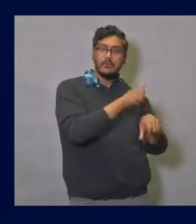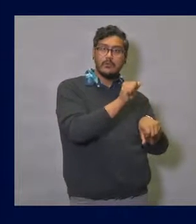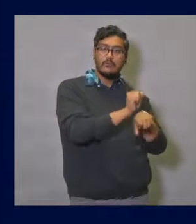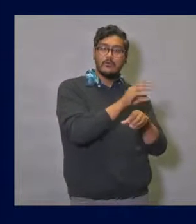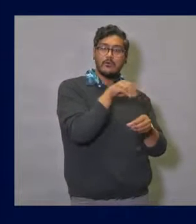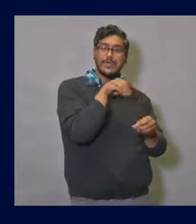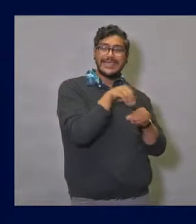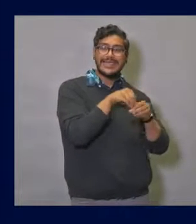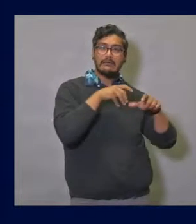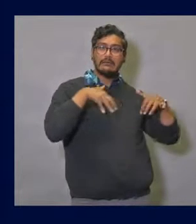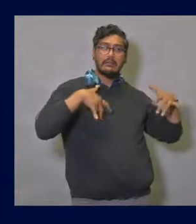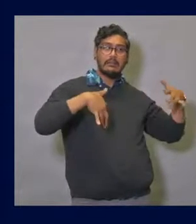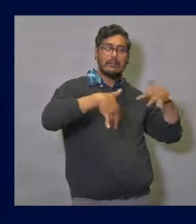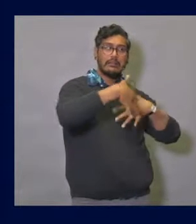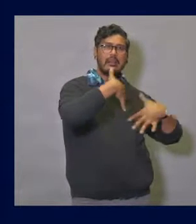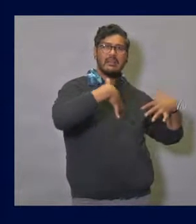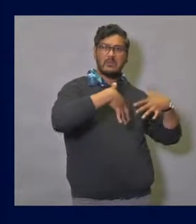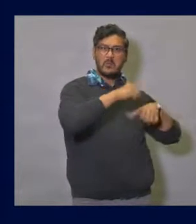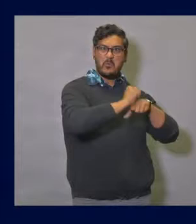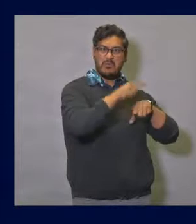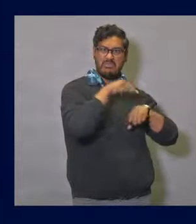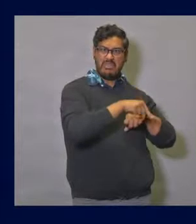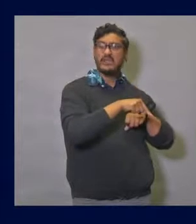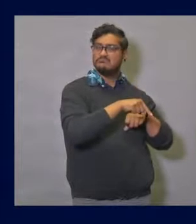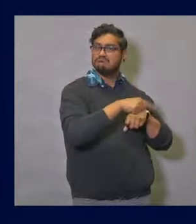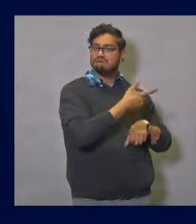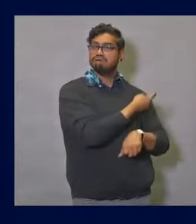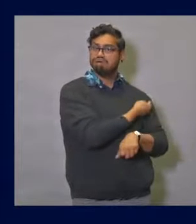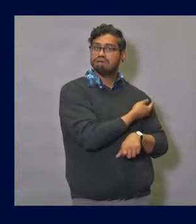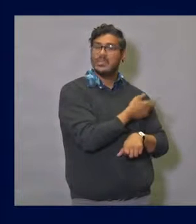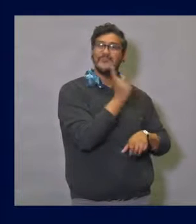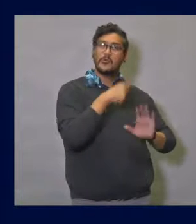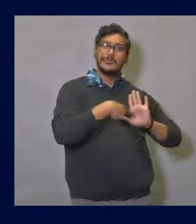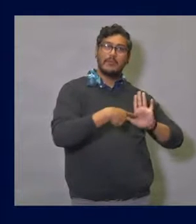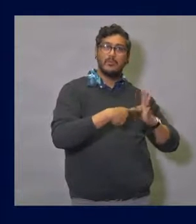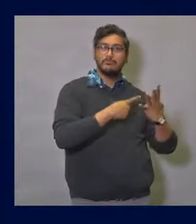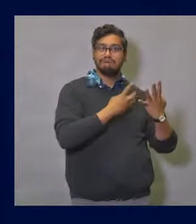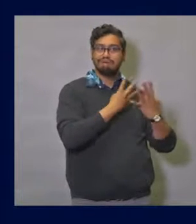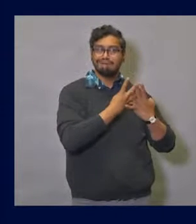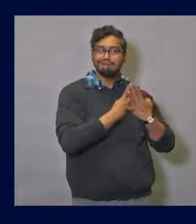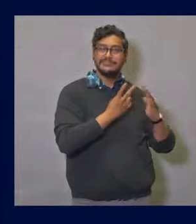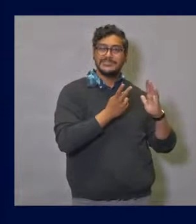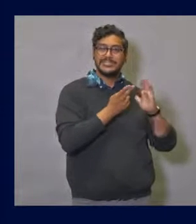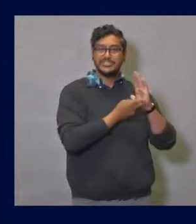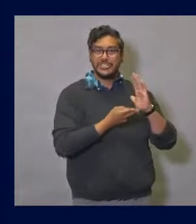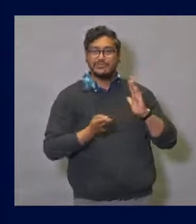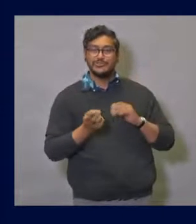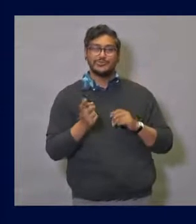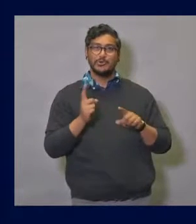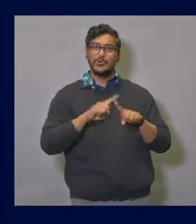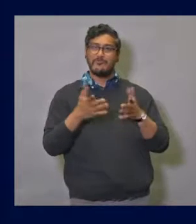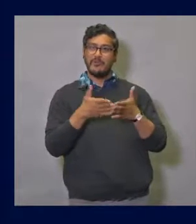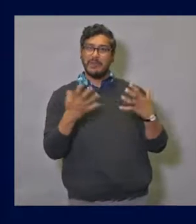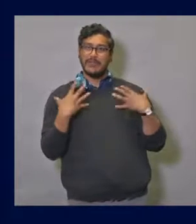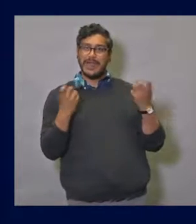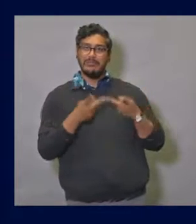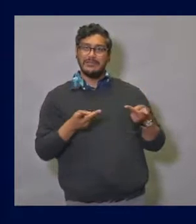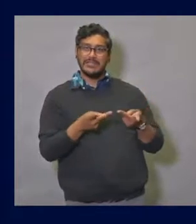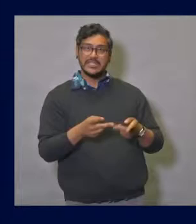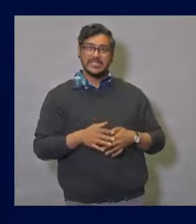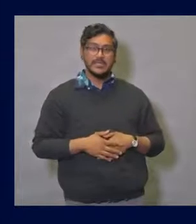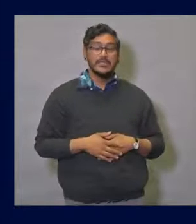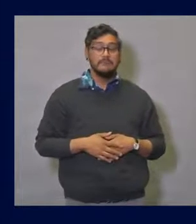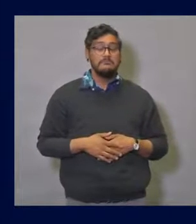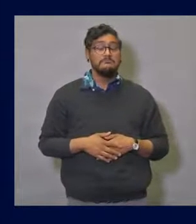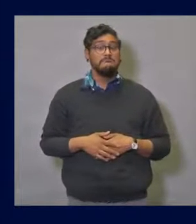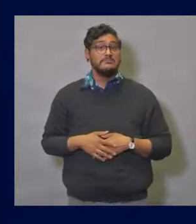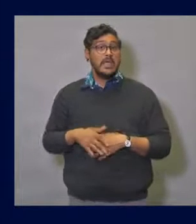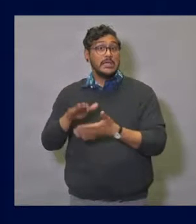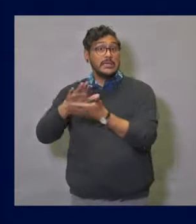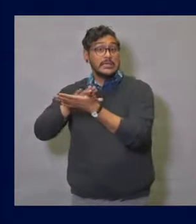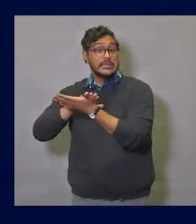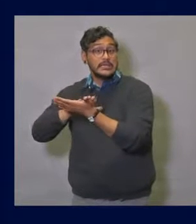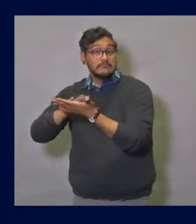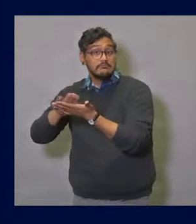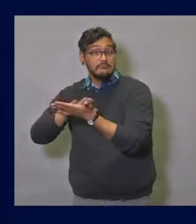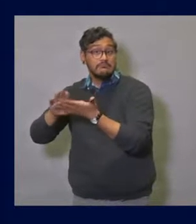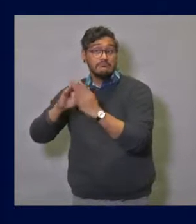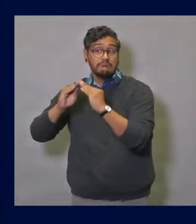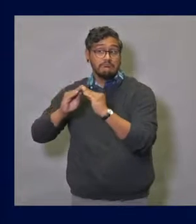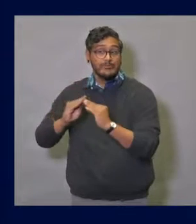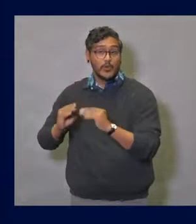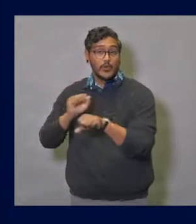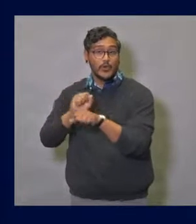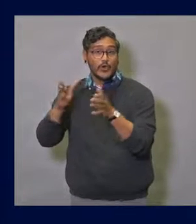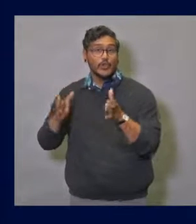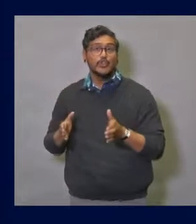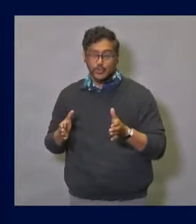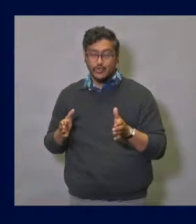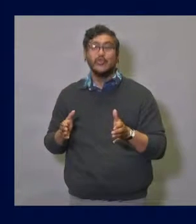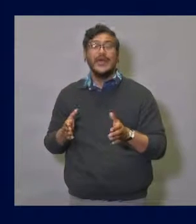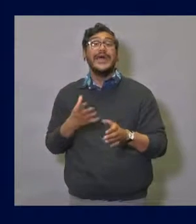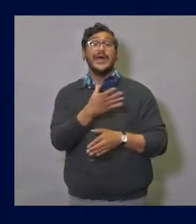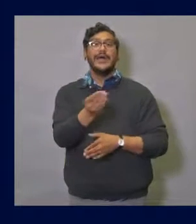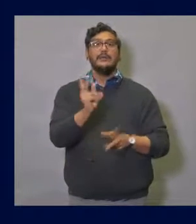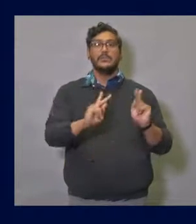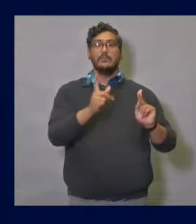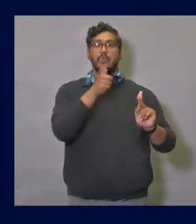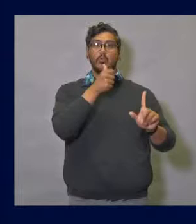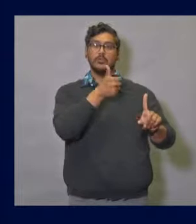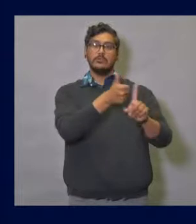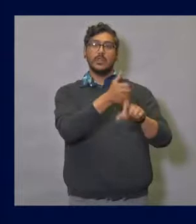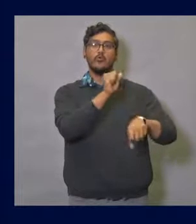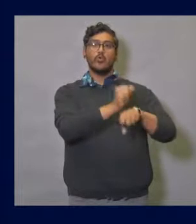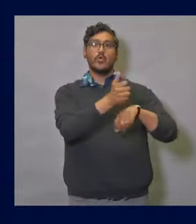.PEONONAS QUE VIVEN O TRABAJAN